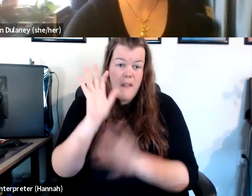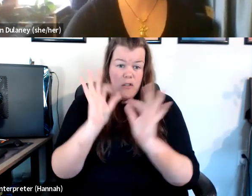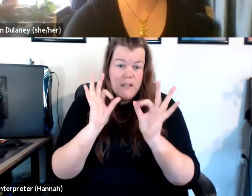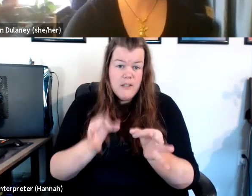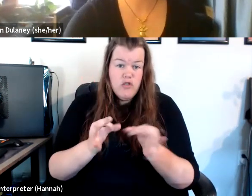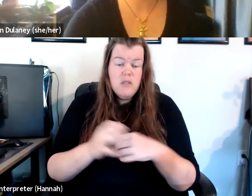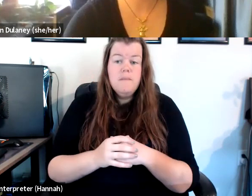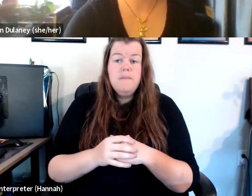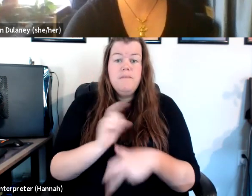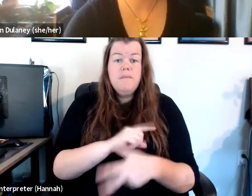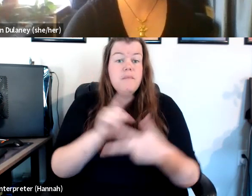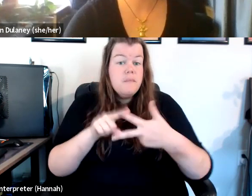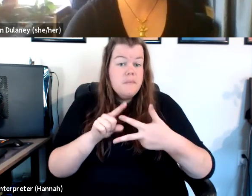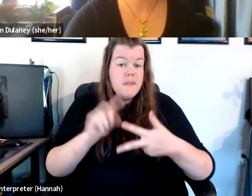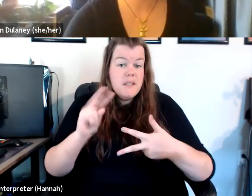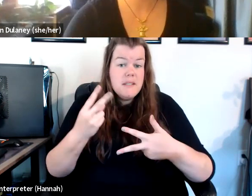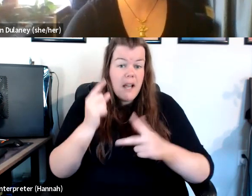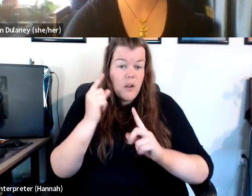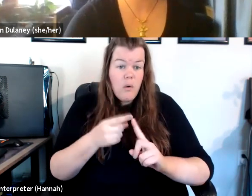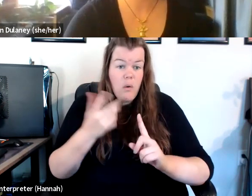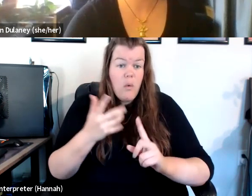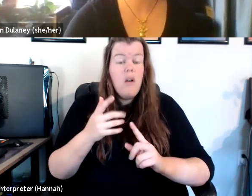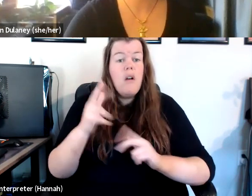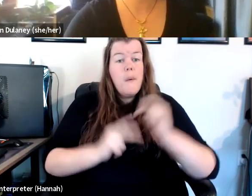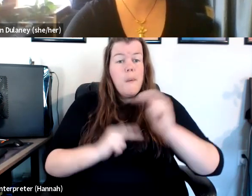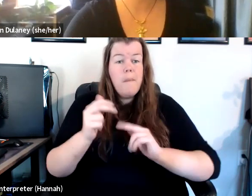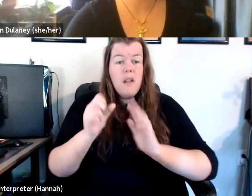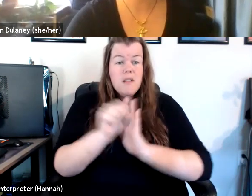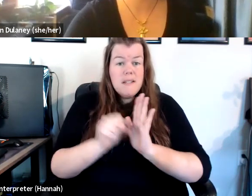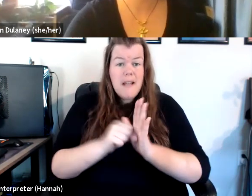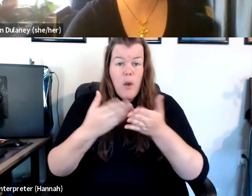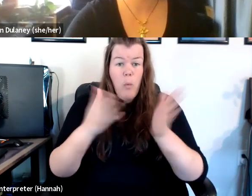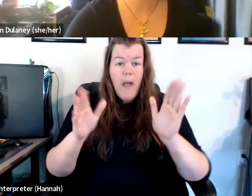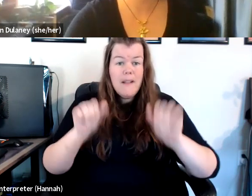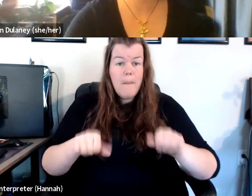The second goal from the plan is to build statewide capacity for increased use of less